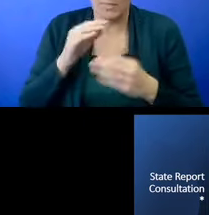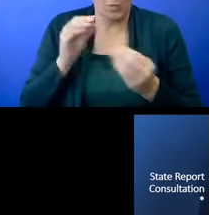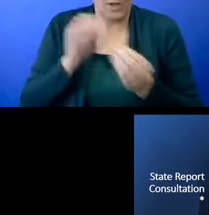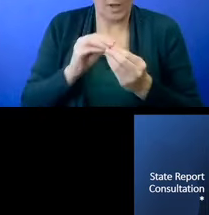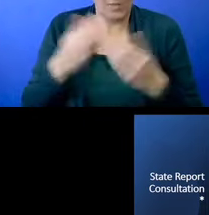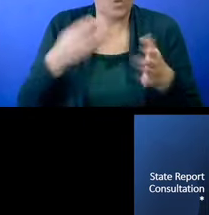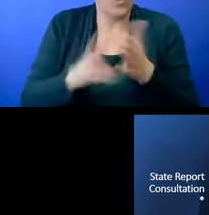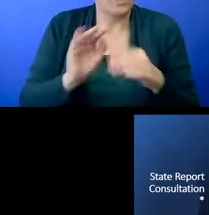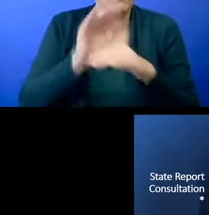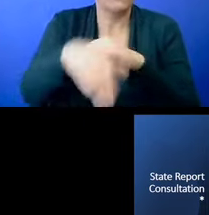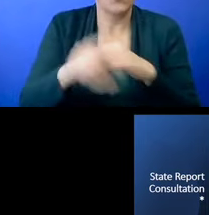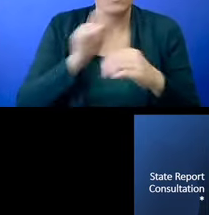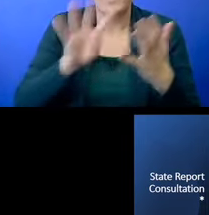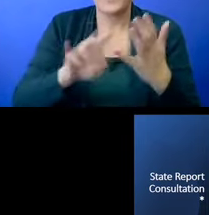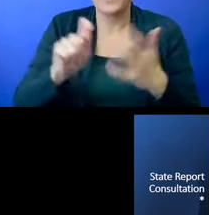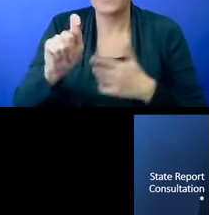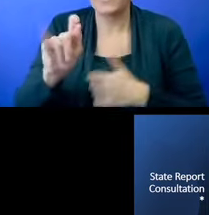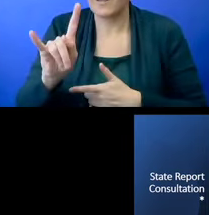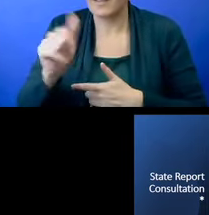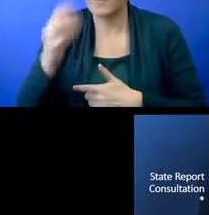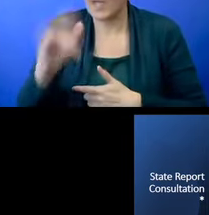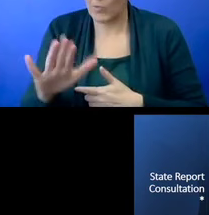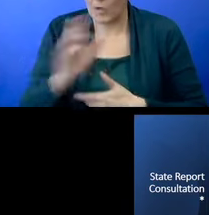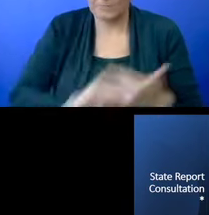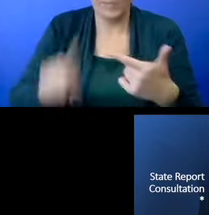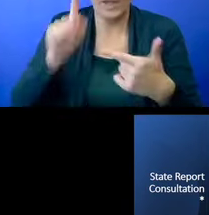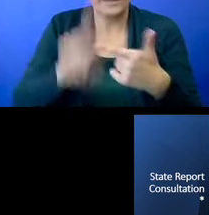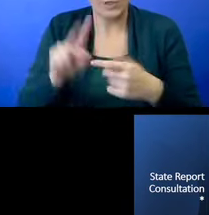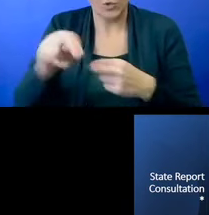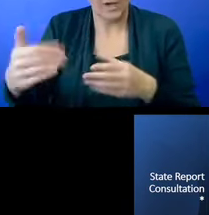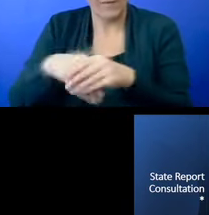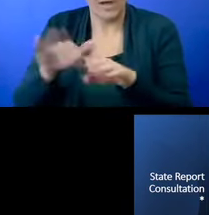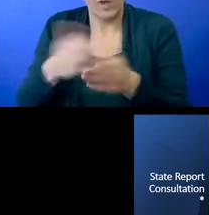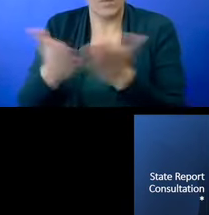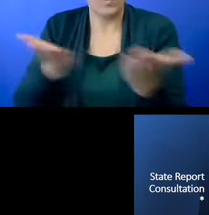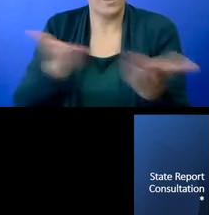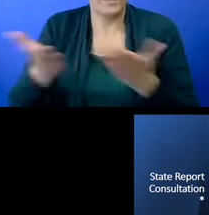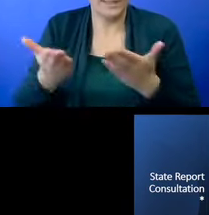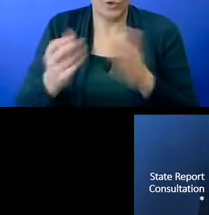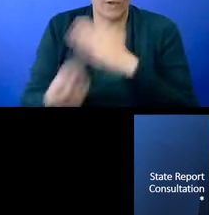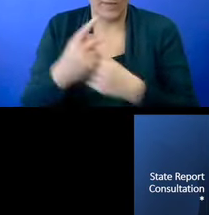The second thing you can do is take part in a public consultation event run by the State.